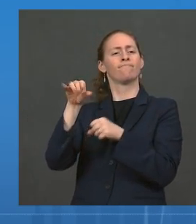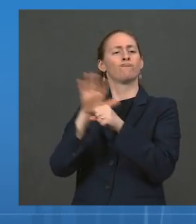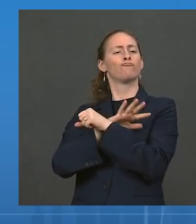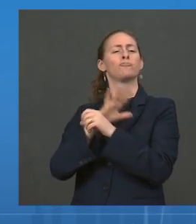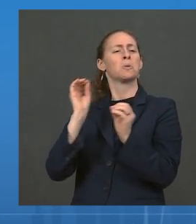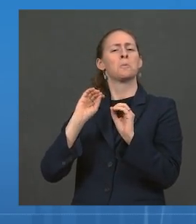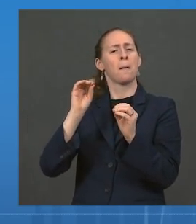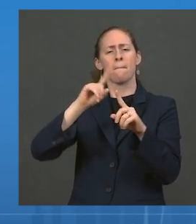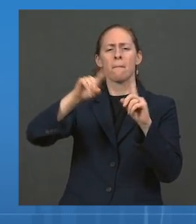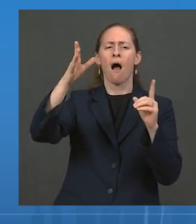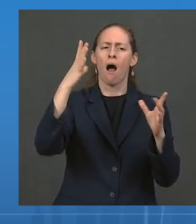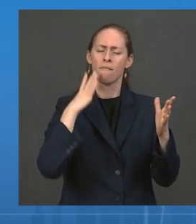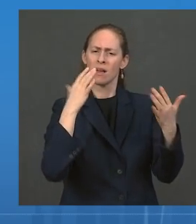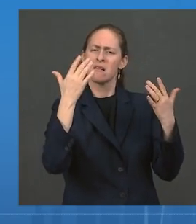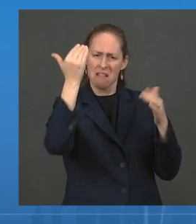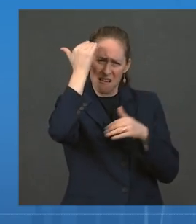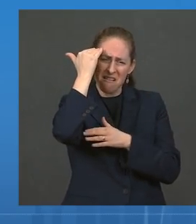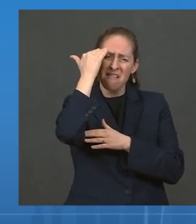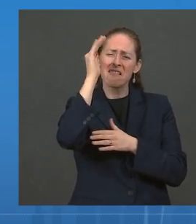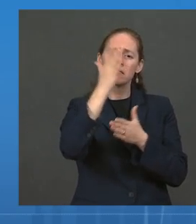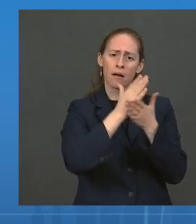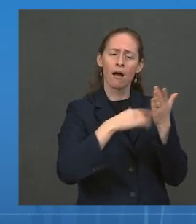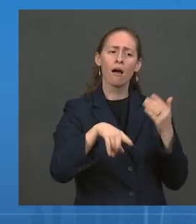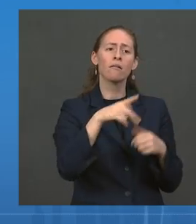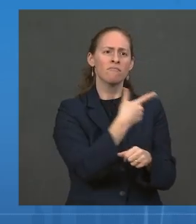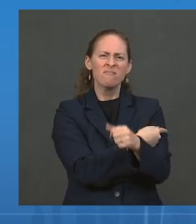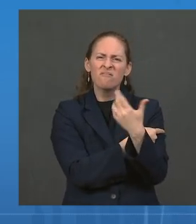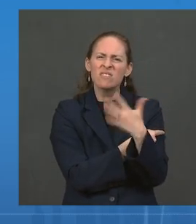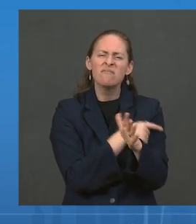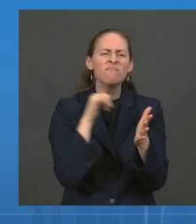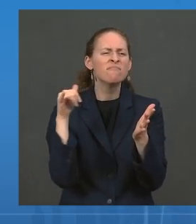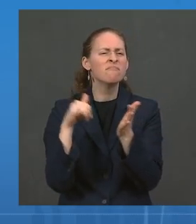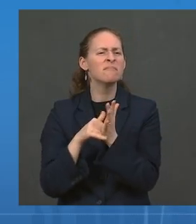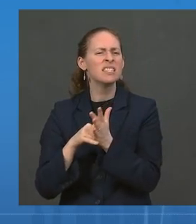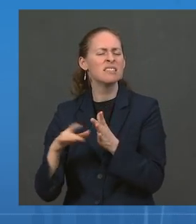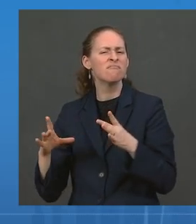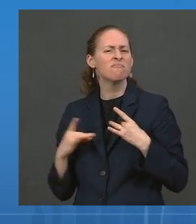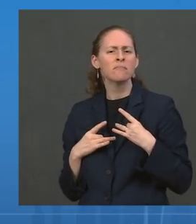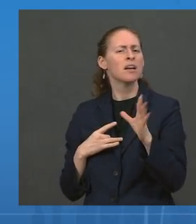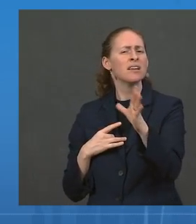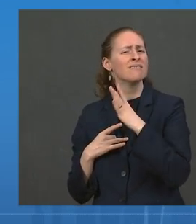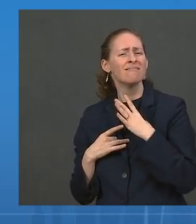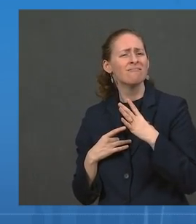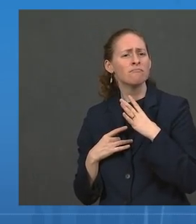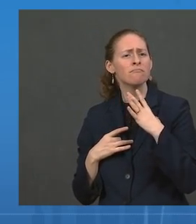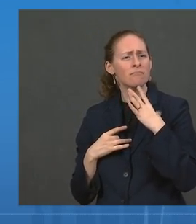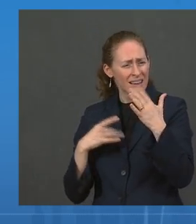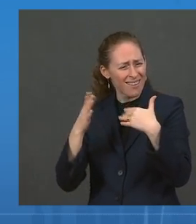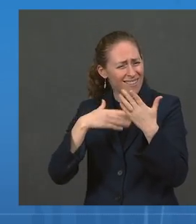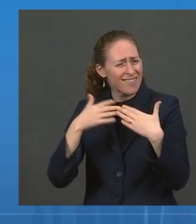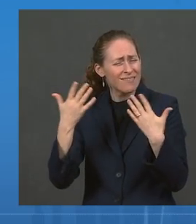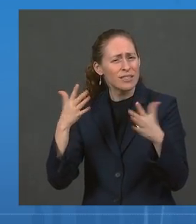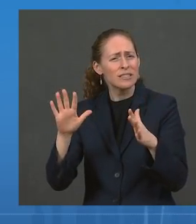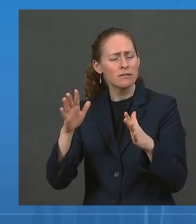getting infected, having some people to, in fact, question the effectiveness of vaccines.